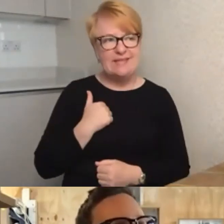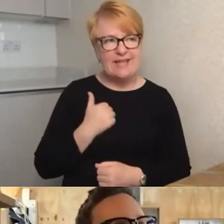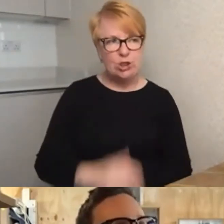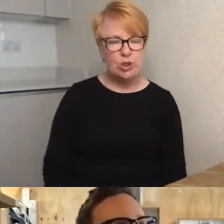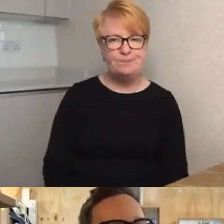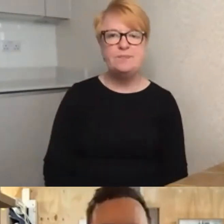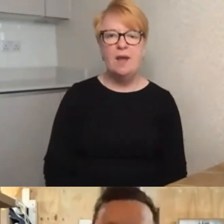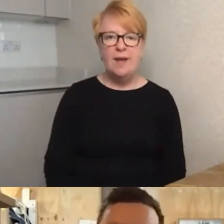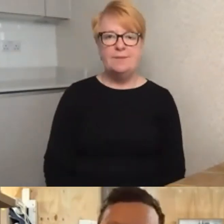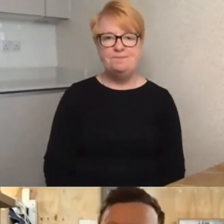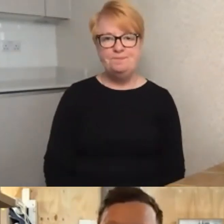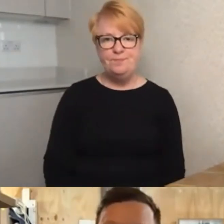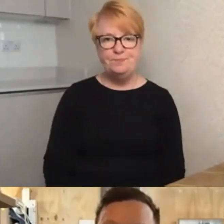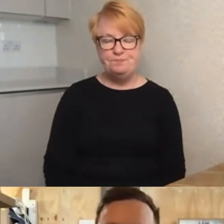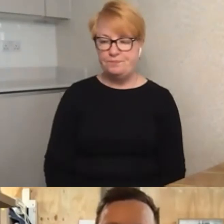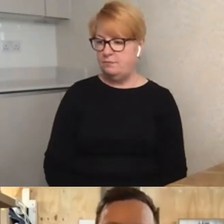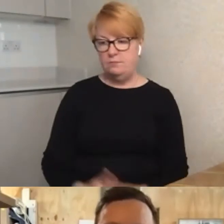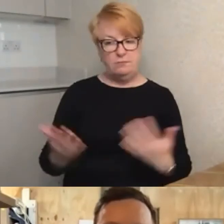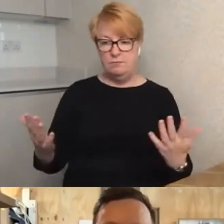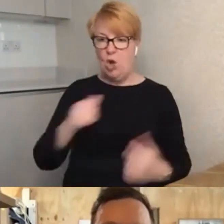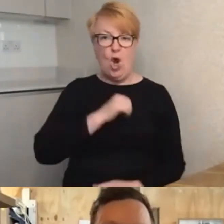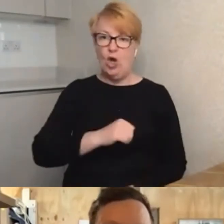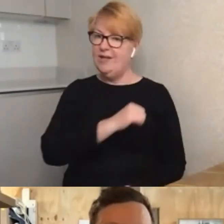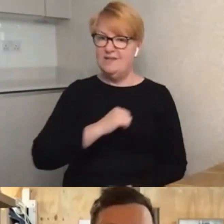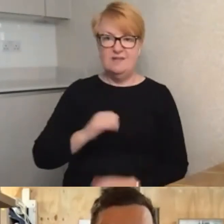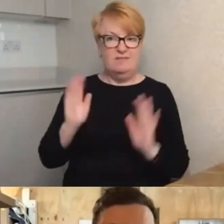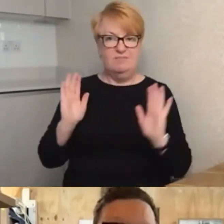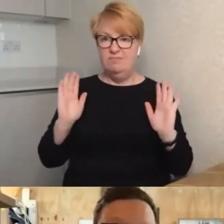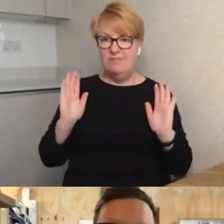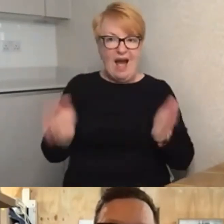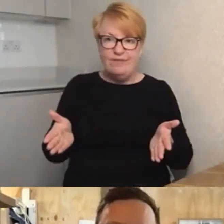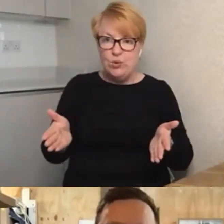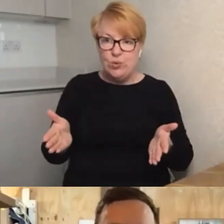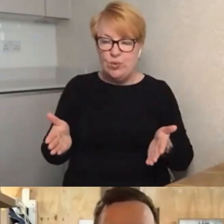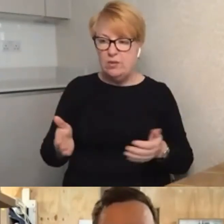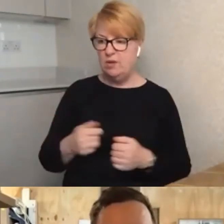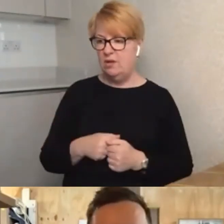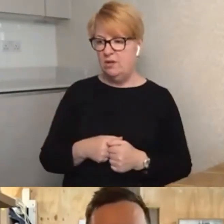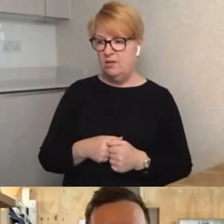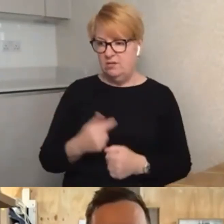I think there's honesty, I think there's being human, and sort of saying, you know,